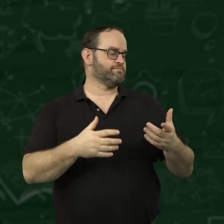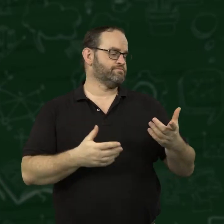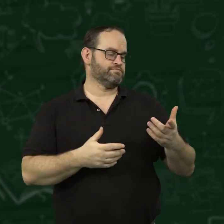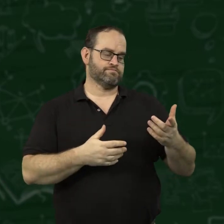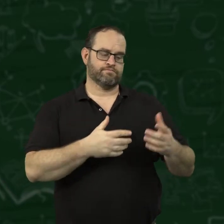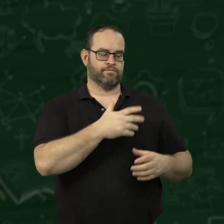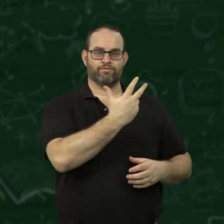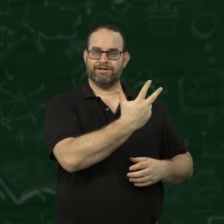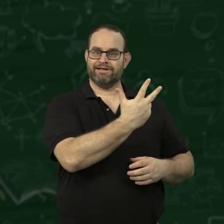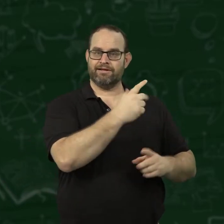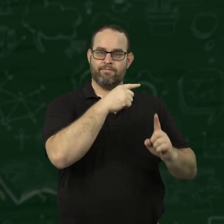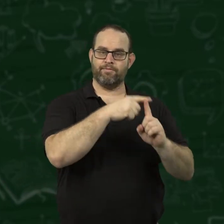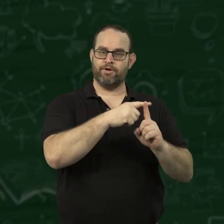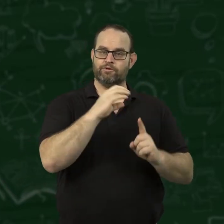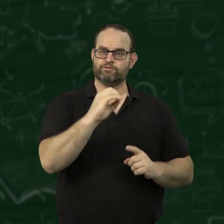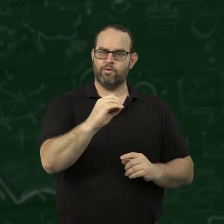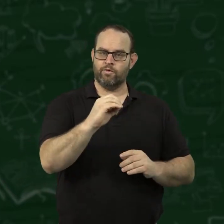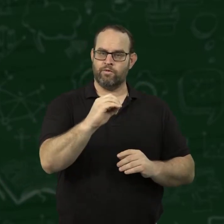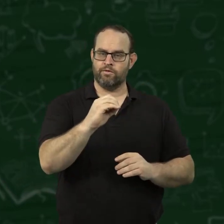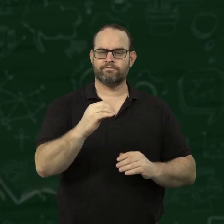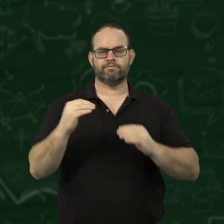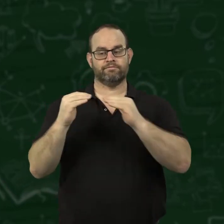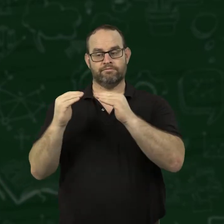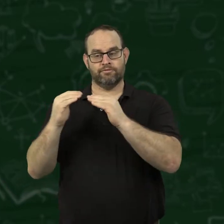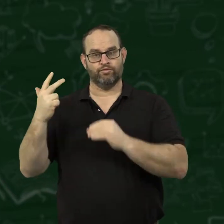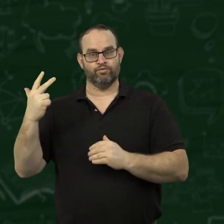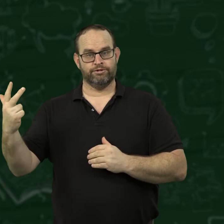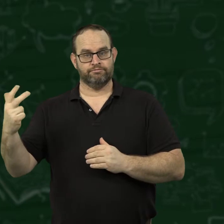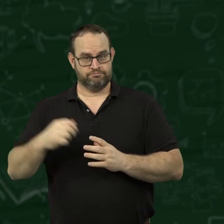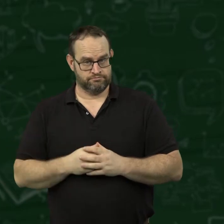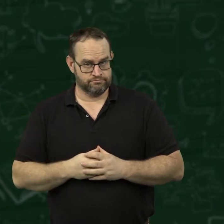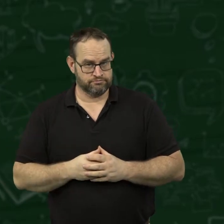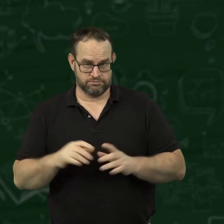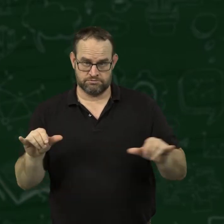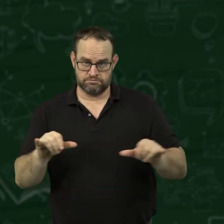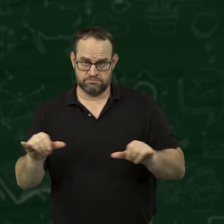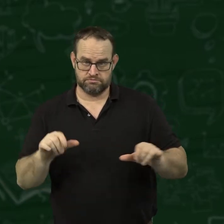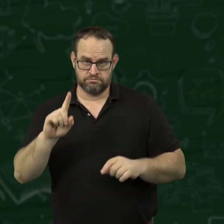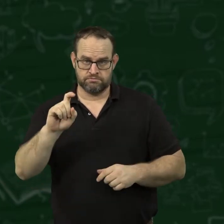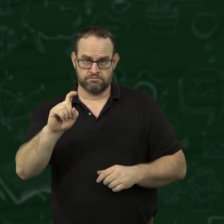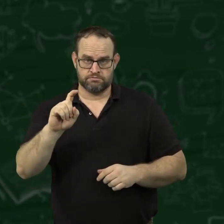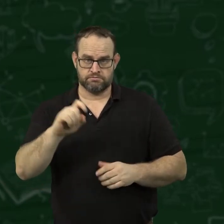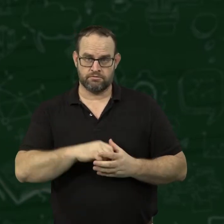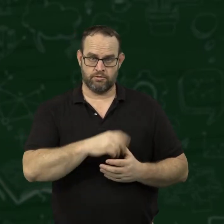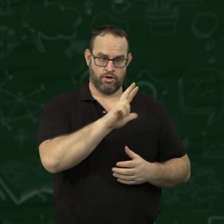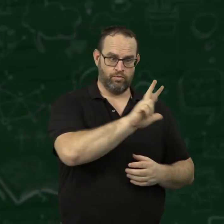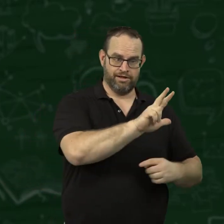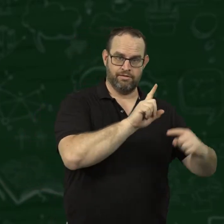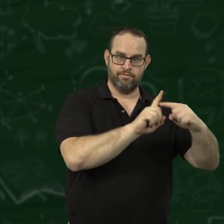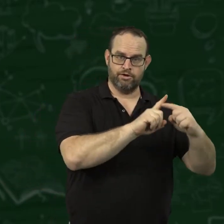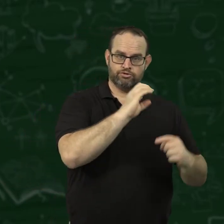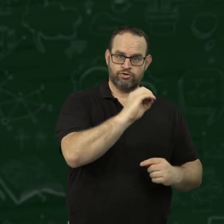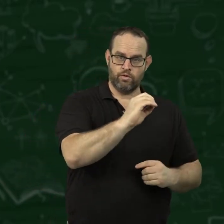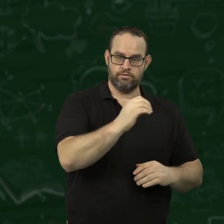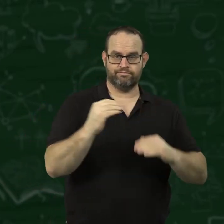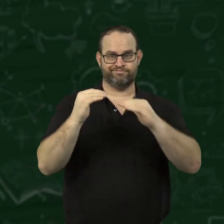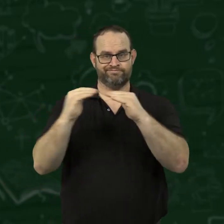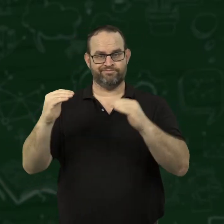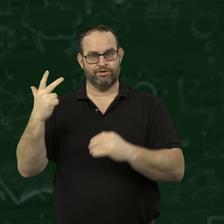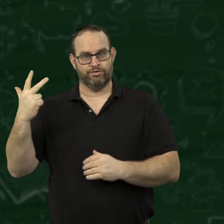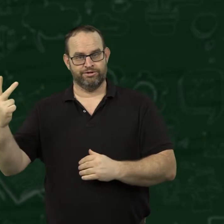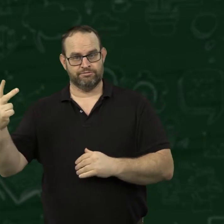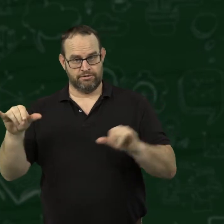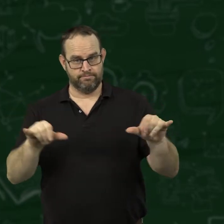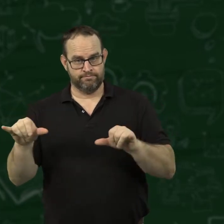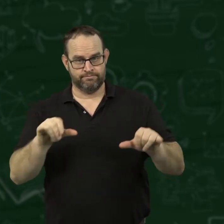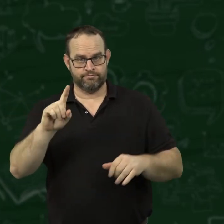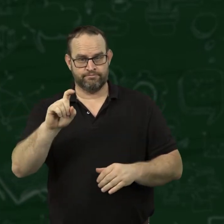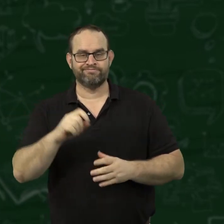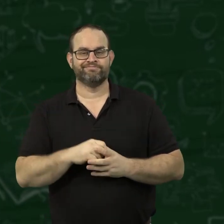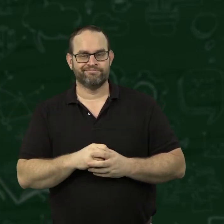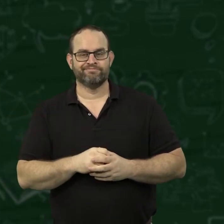3 + 0 = 3. Is that the same thing? Yes, 3 + 0 is equivalent to 3.